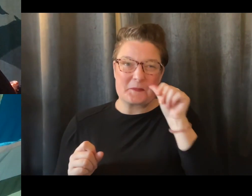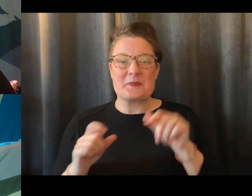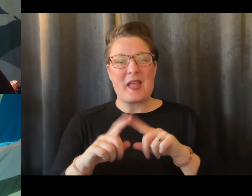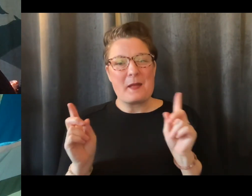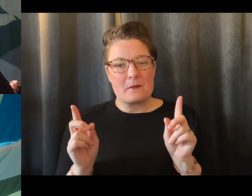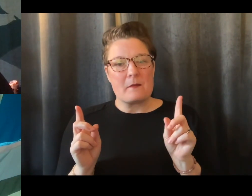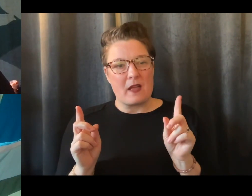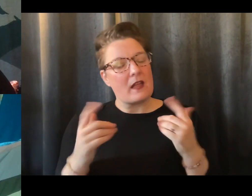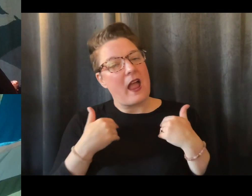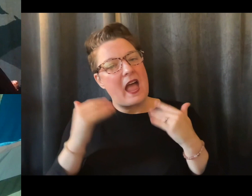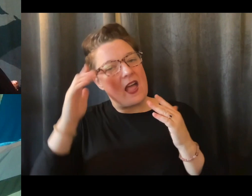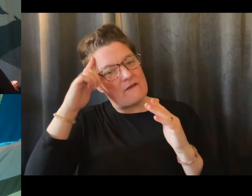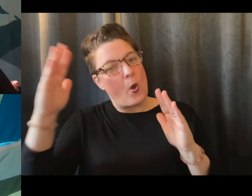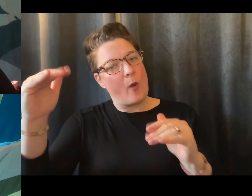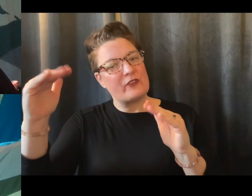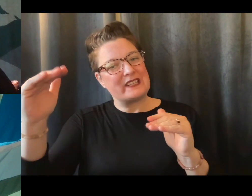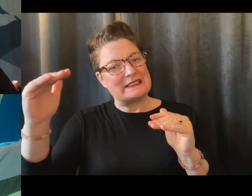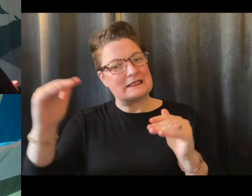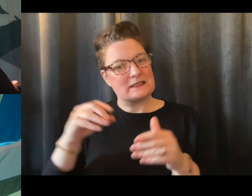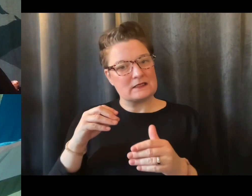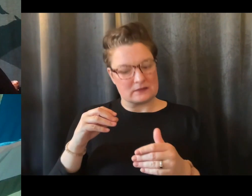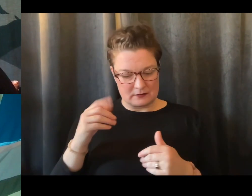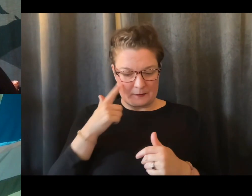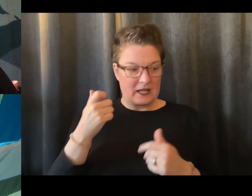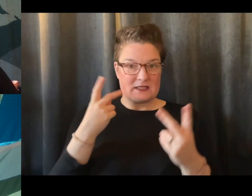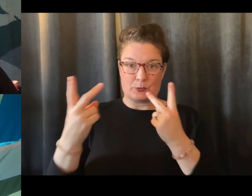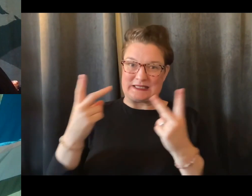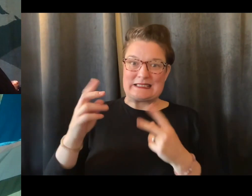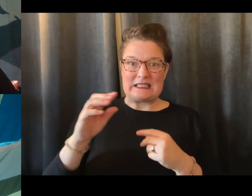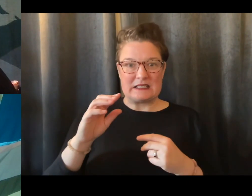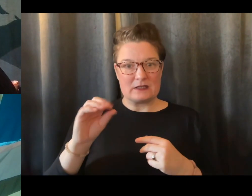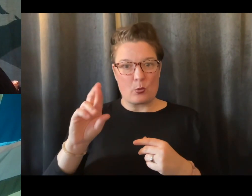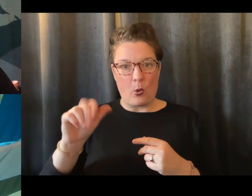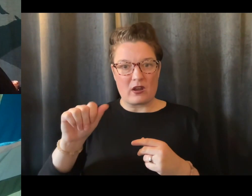And we were talking about how, something that really brought a lot of attention and